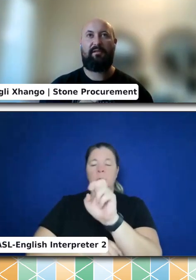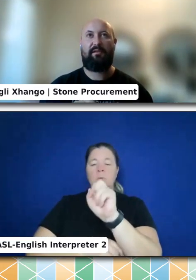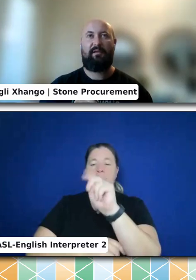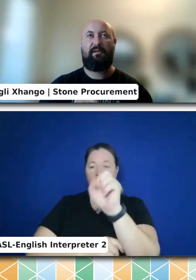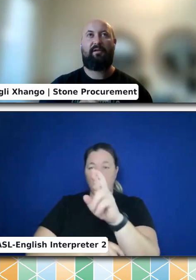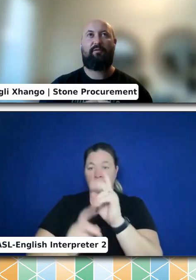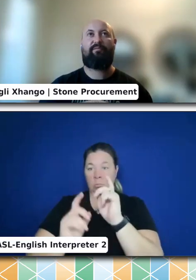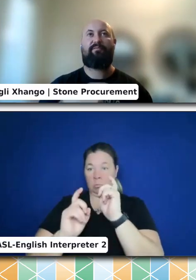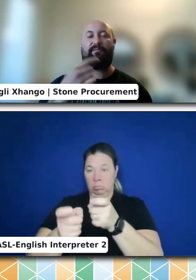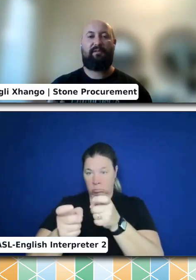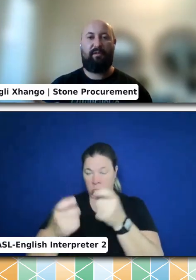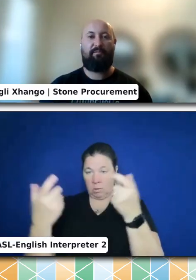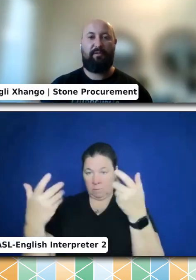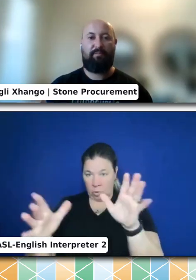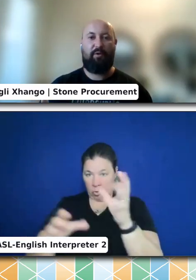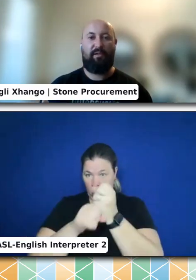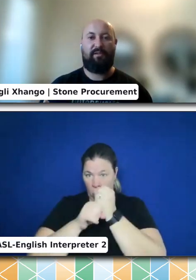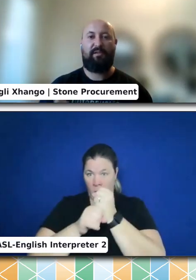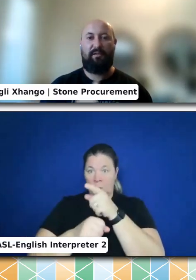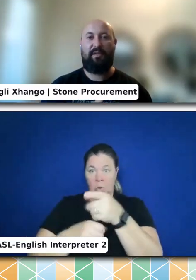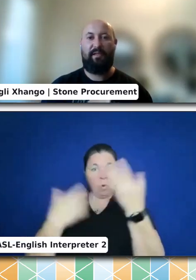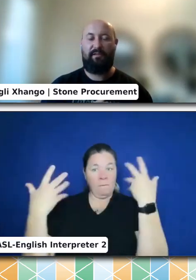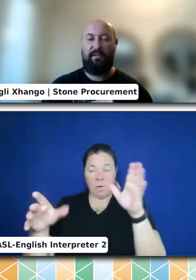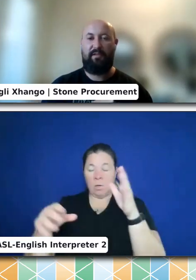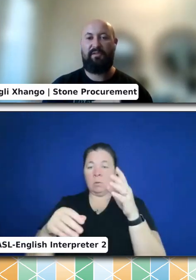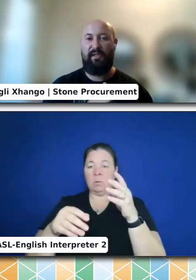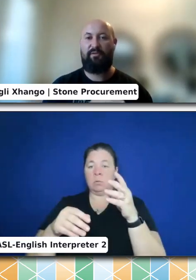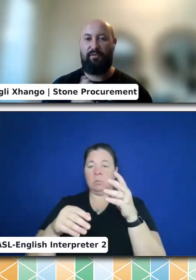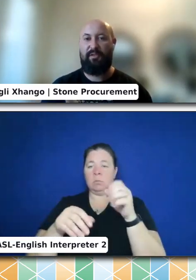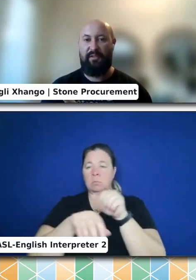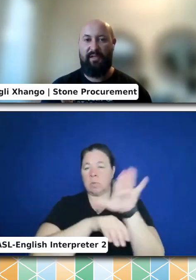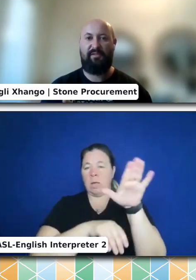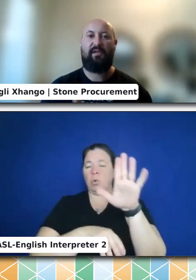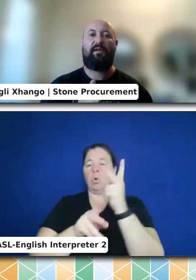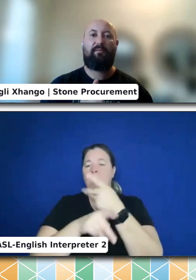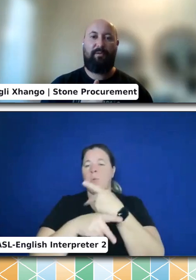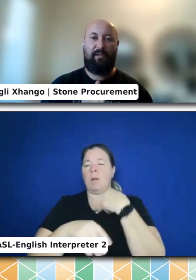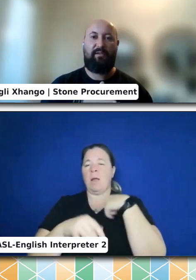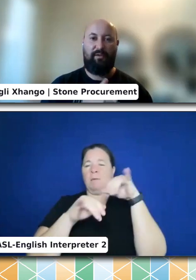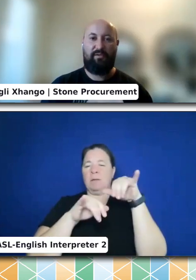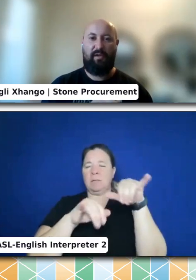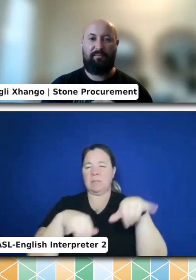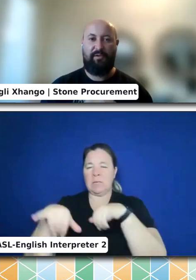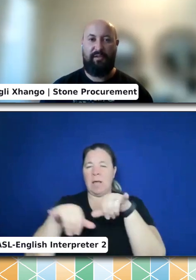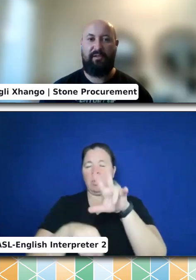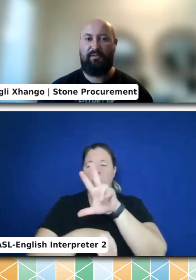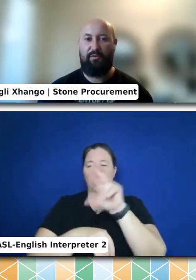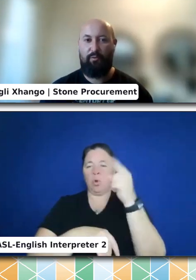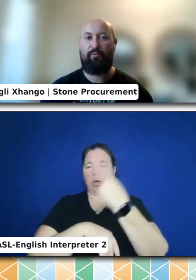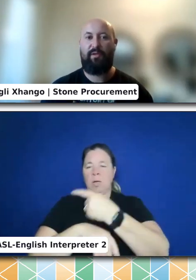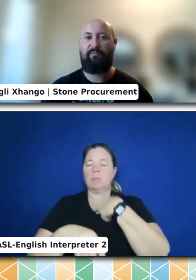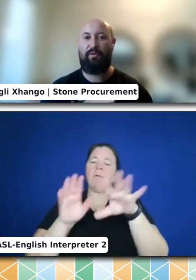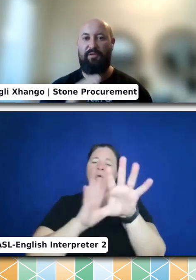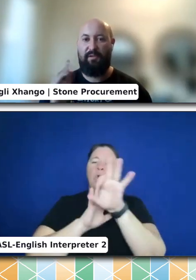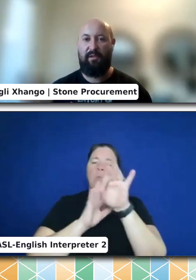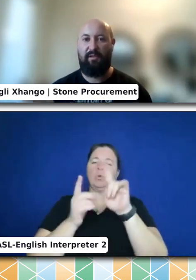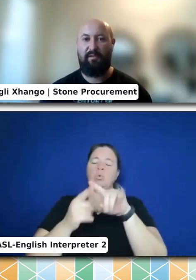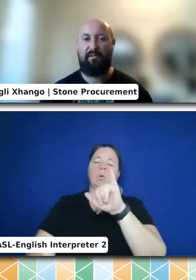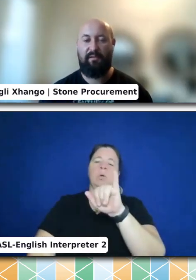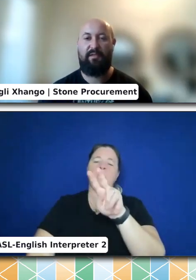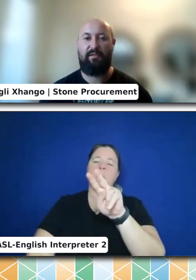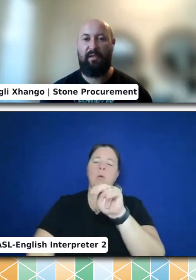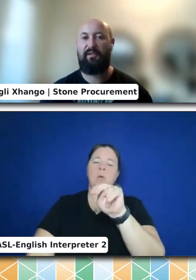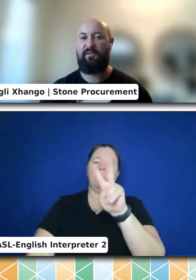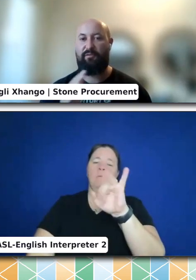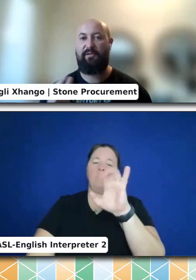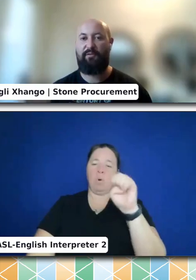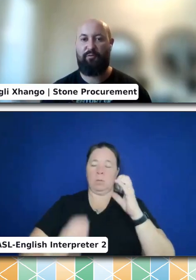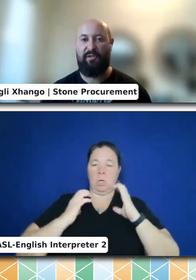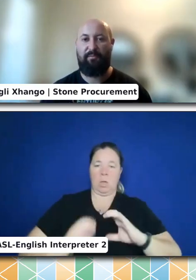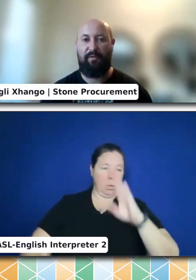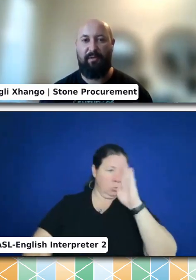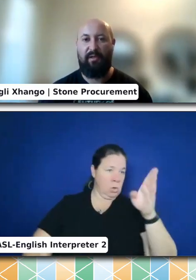You've delivered the products, they get the standard 30 days. But there is an option in there to invoice, uh, the clients directly through Safariba.